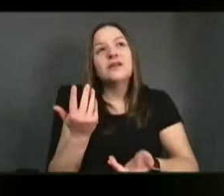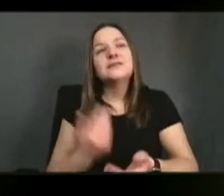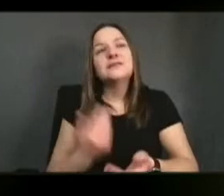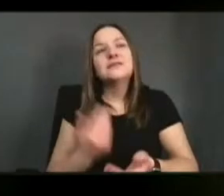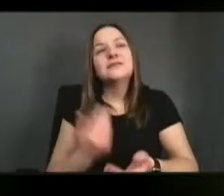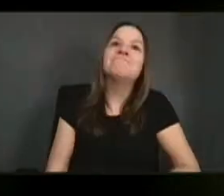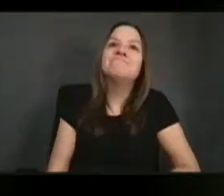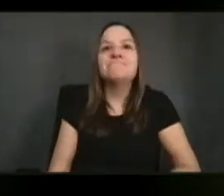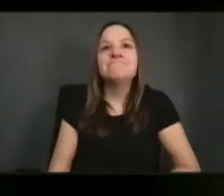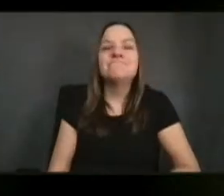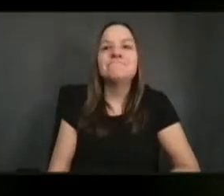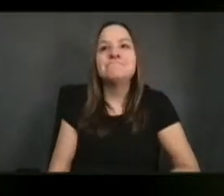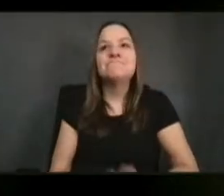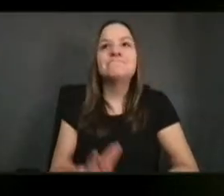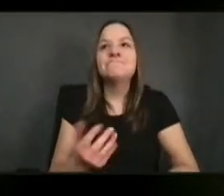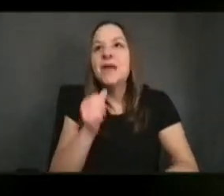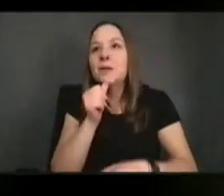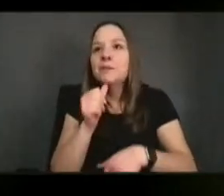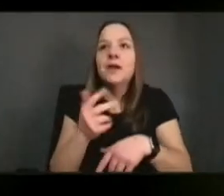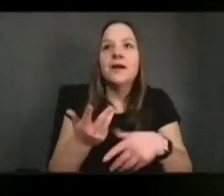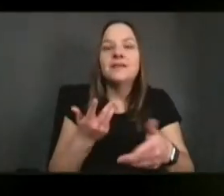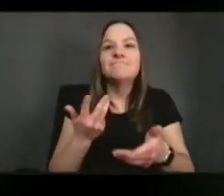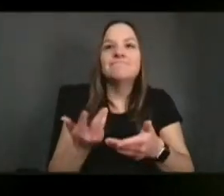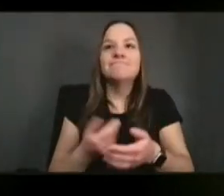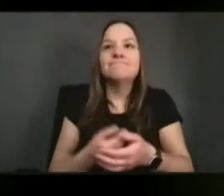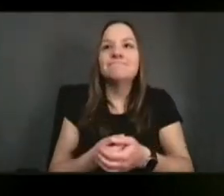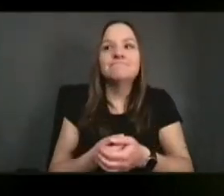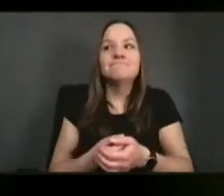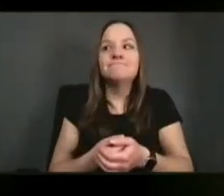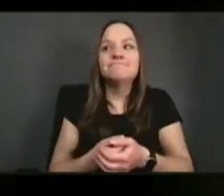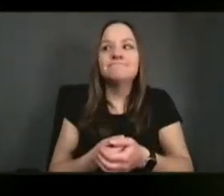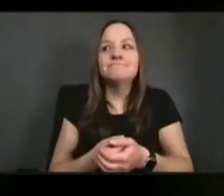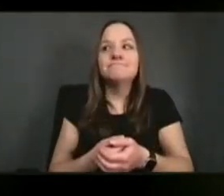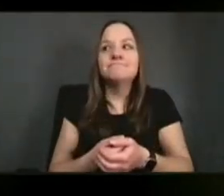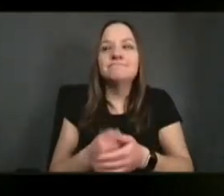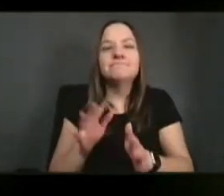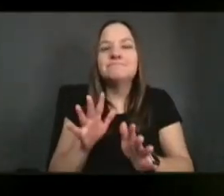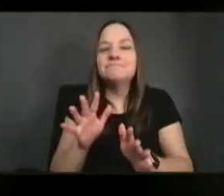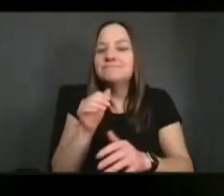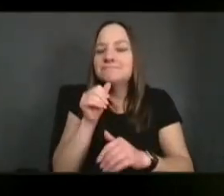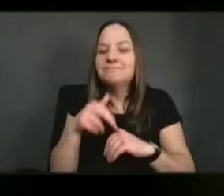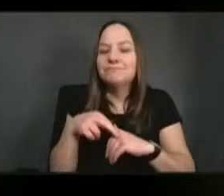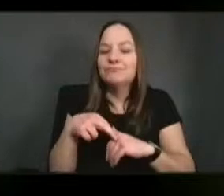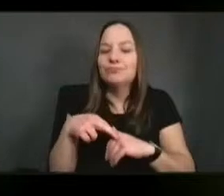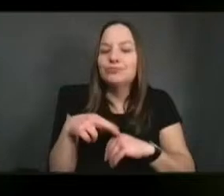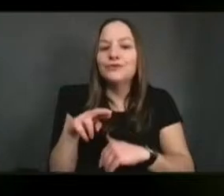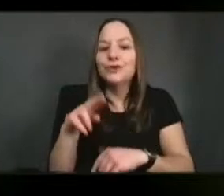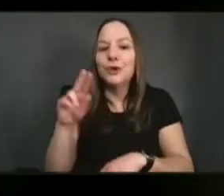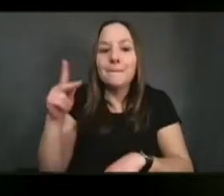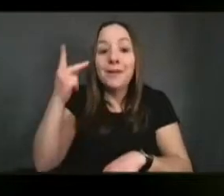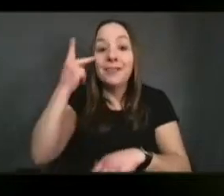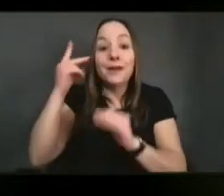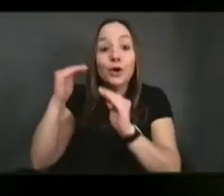aware that you know, I think people have been And I don't refer my referring to you. I